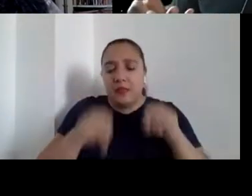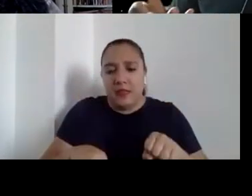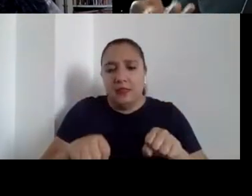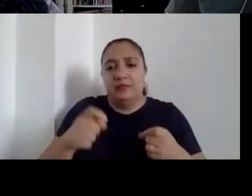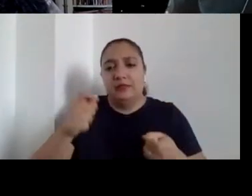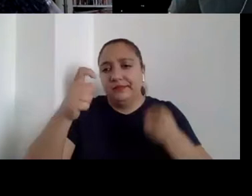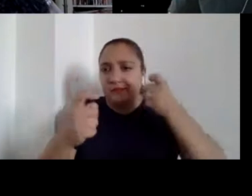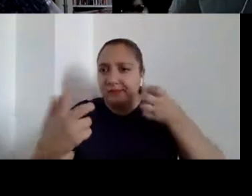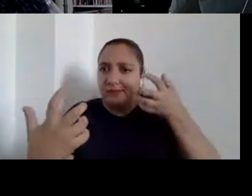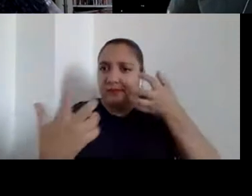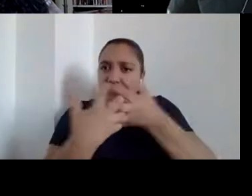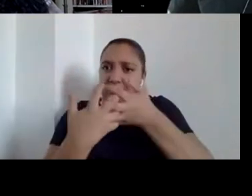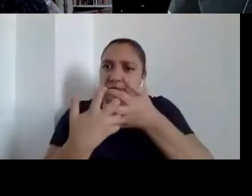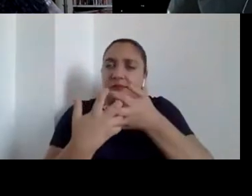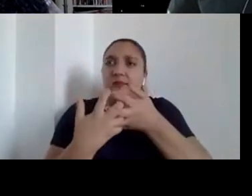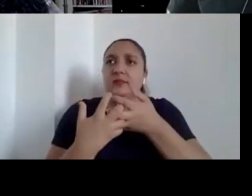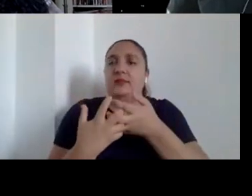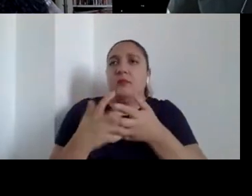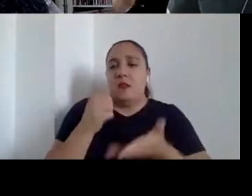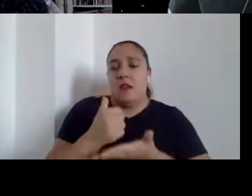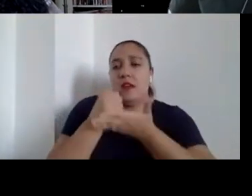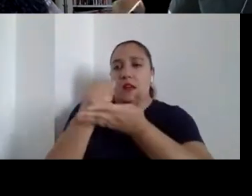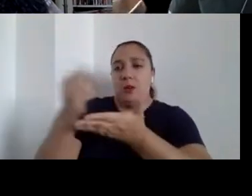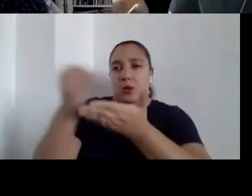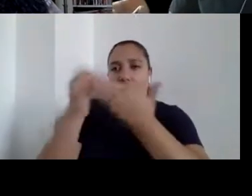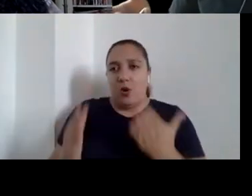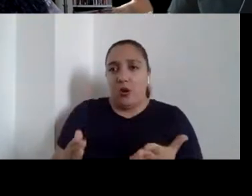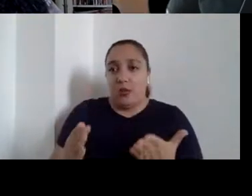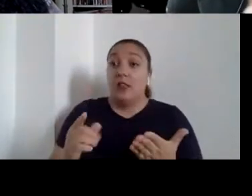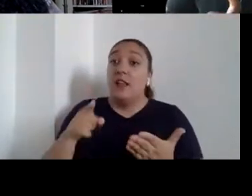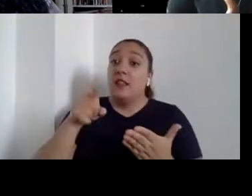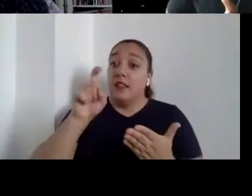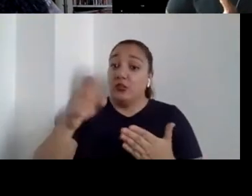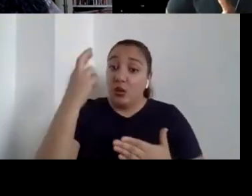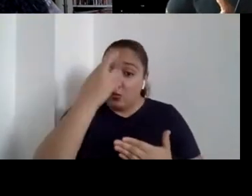realize how much work, how much impact their work might have on communities to say,